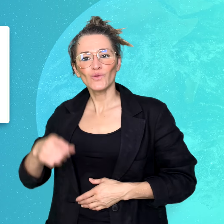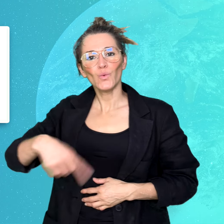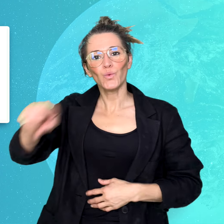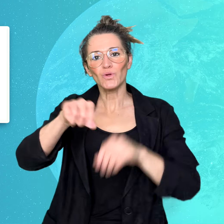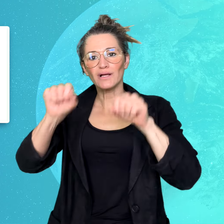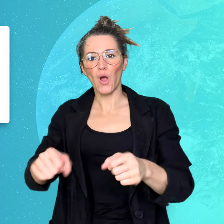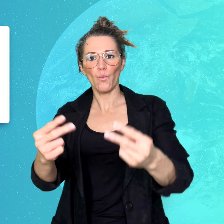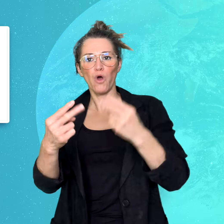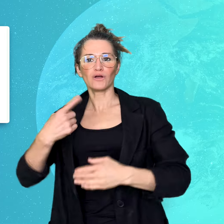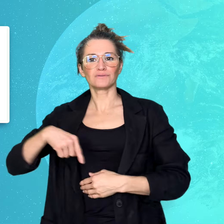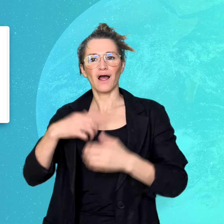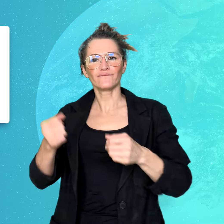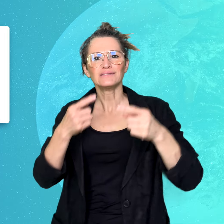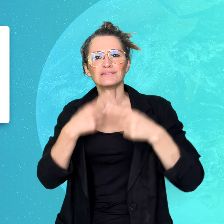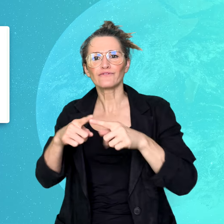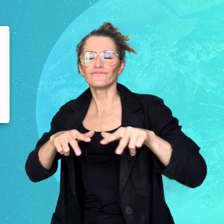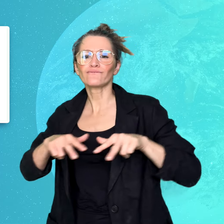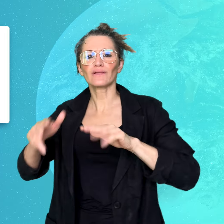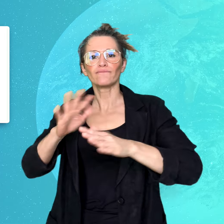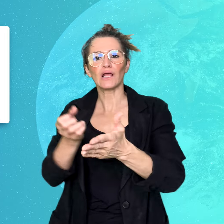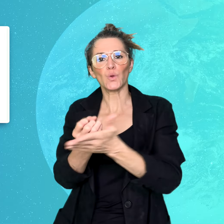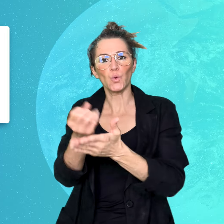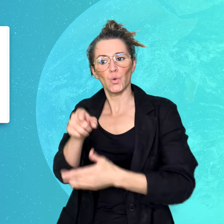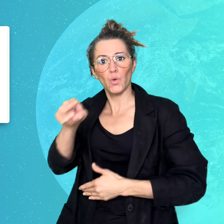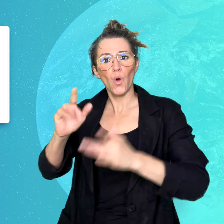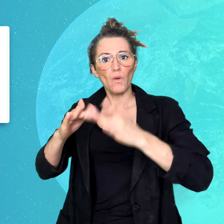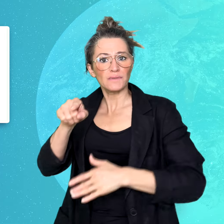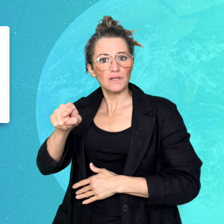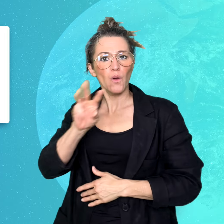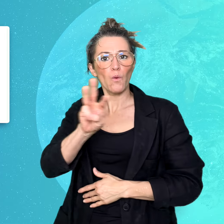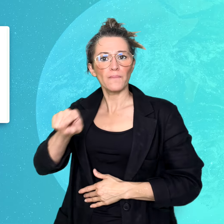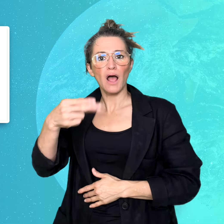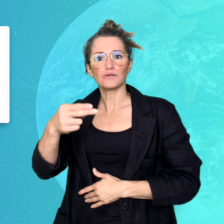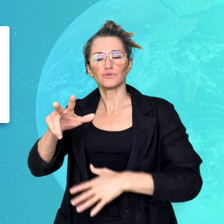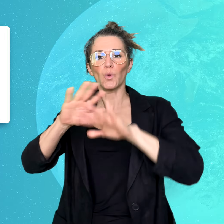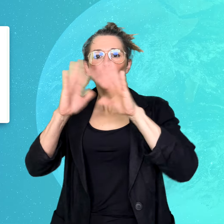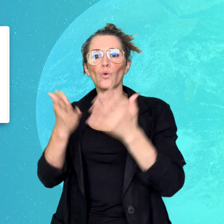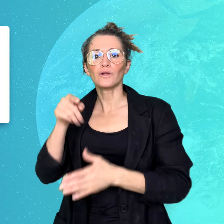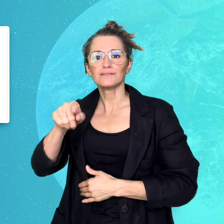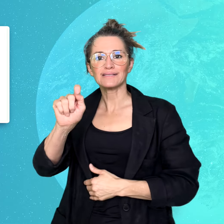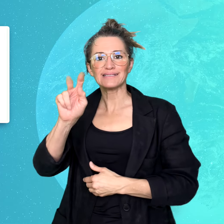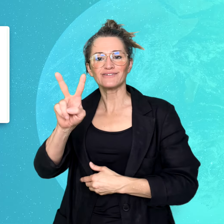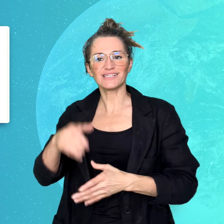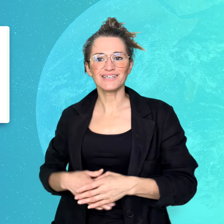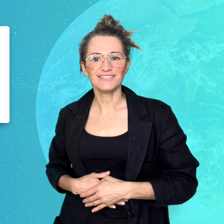You can watch all of our videos at www.h3world.tv.